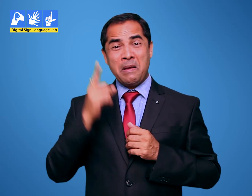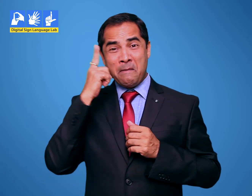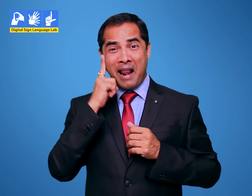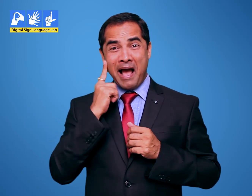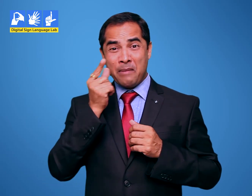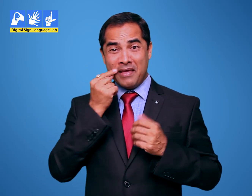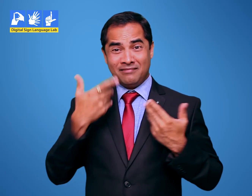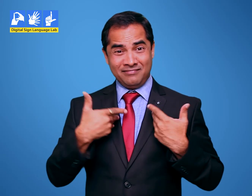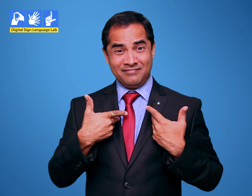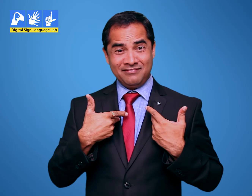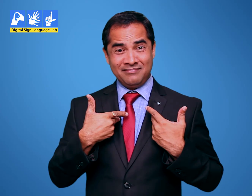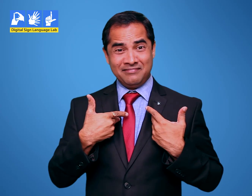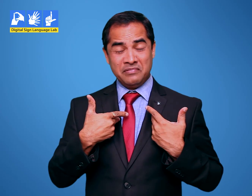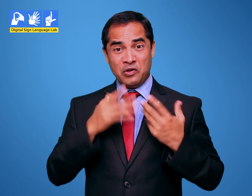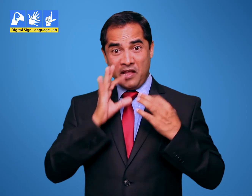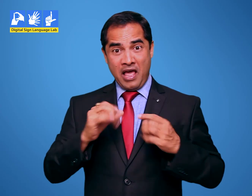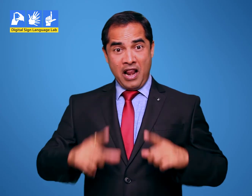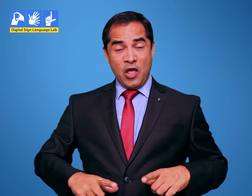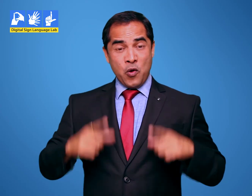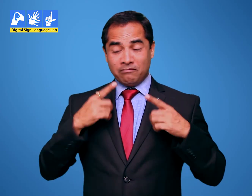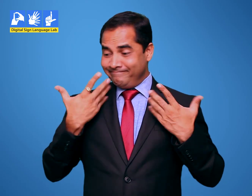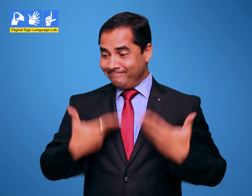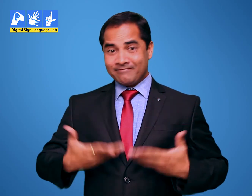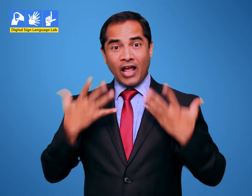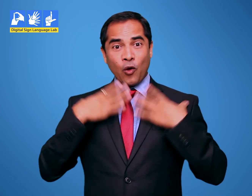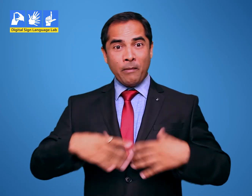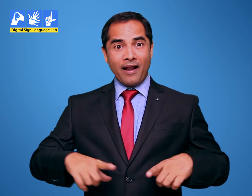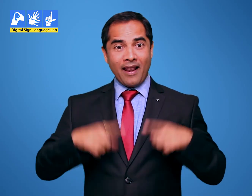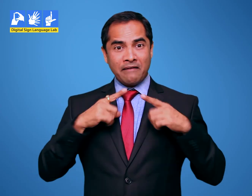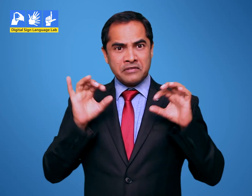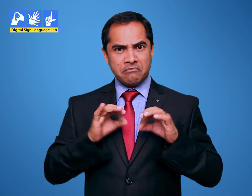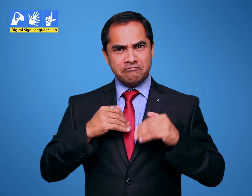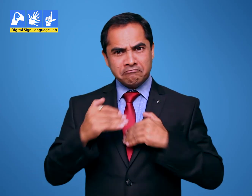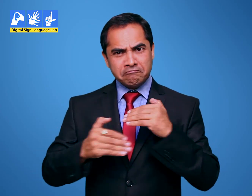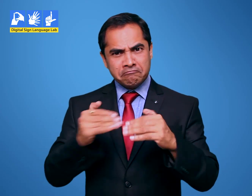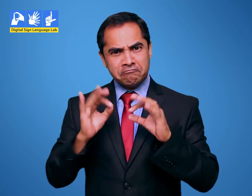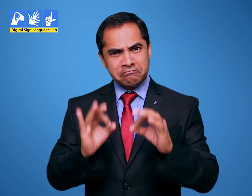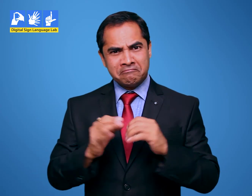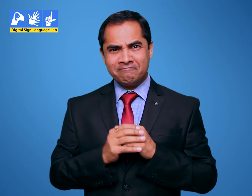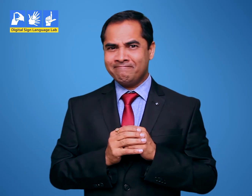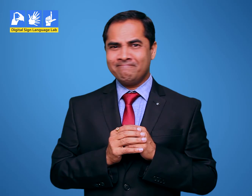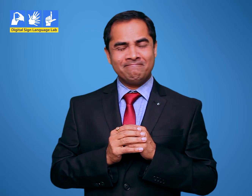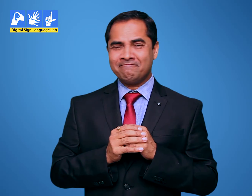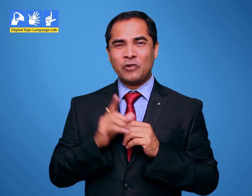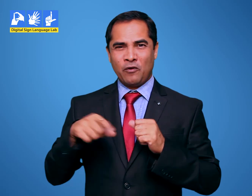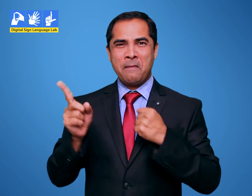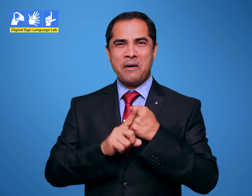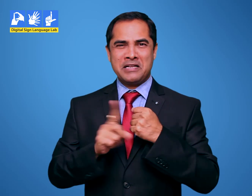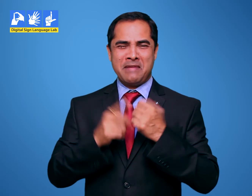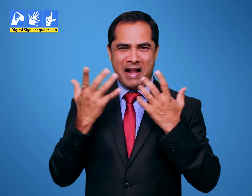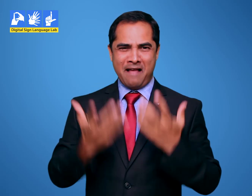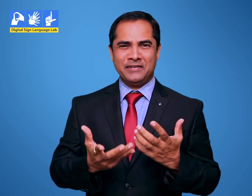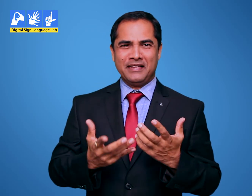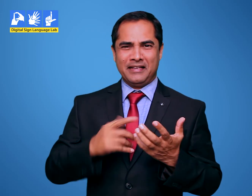of color, like me, who attempted to live life as a human being was punished,